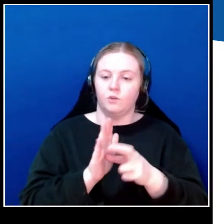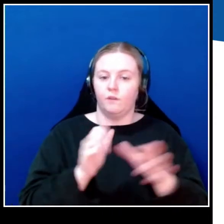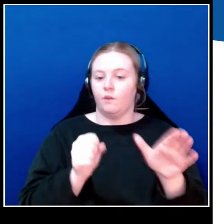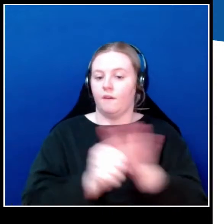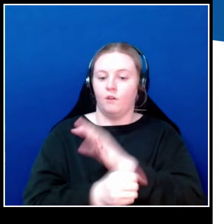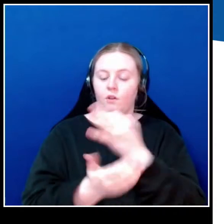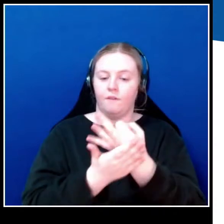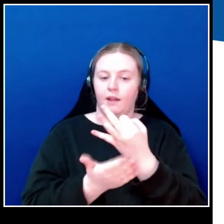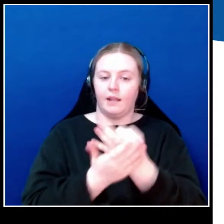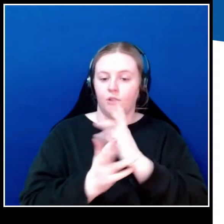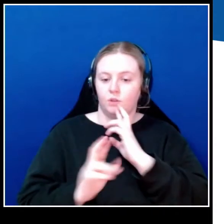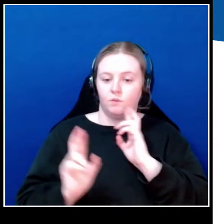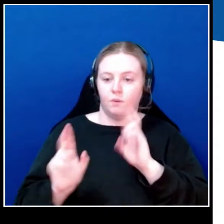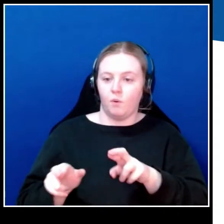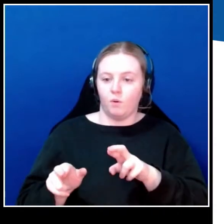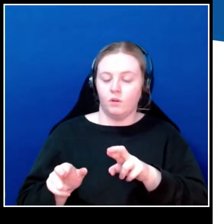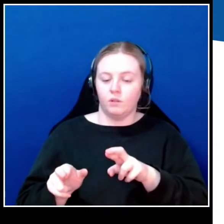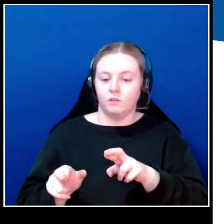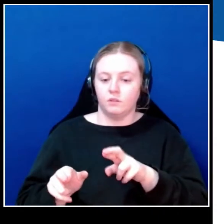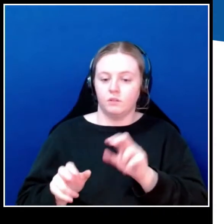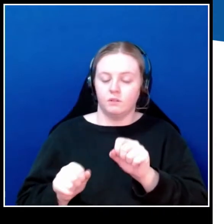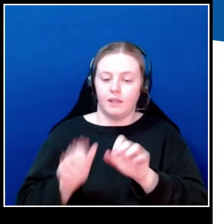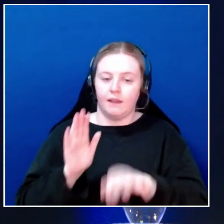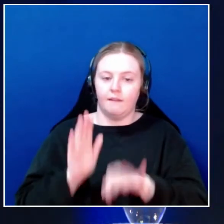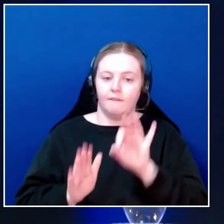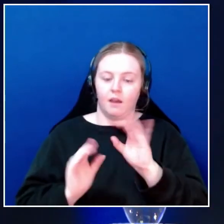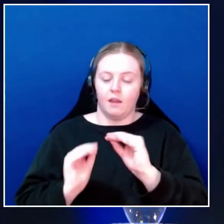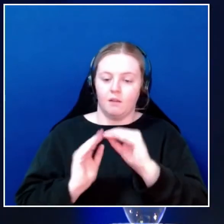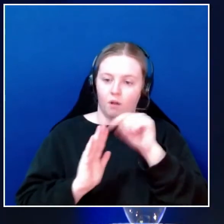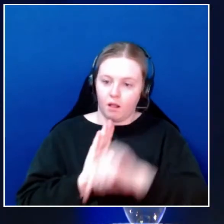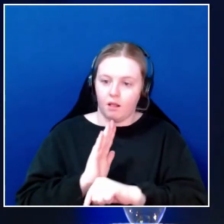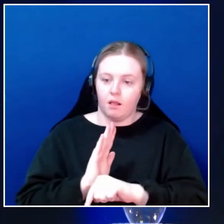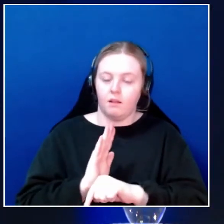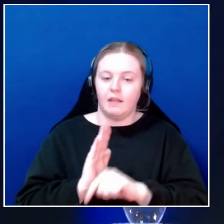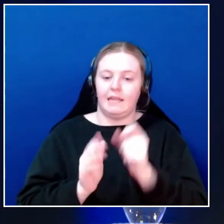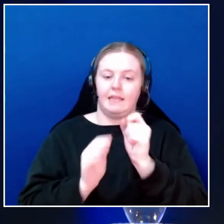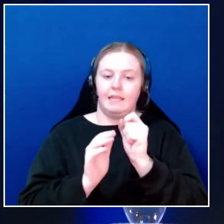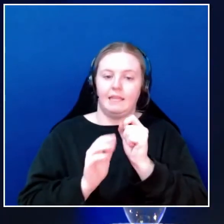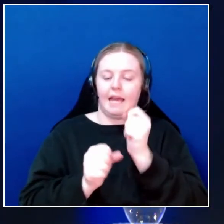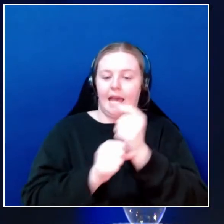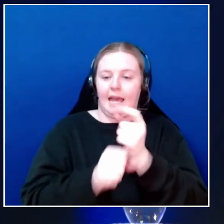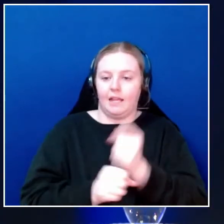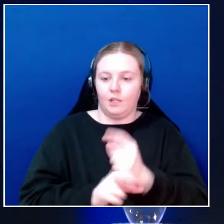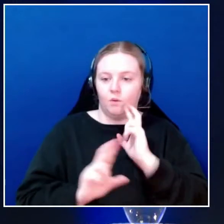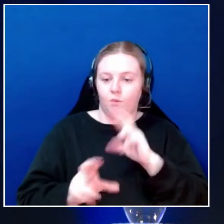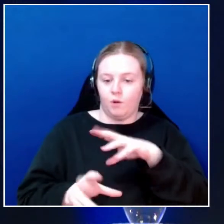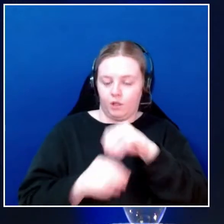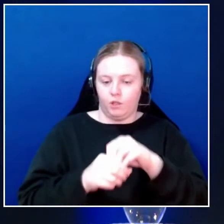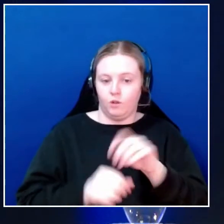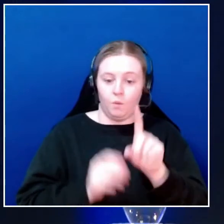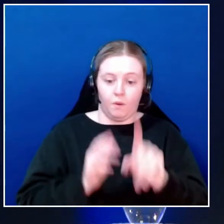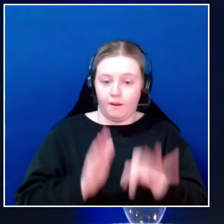outlined in greater detail in our Annual Report, available on our website at marineatlantic.ca.